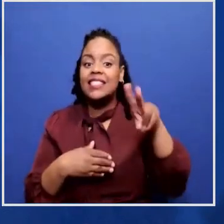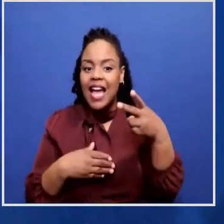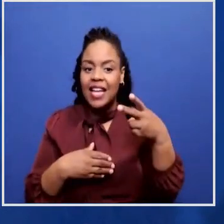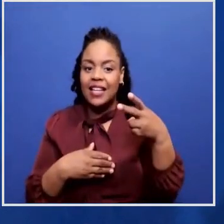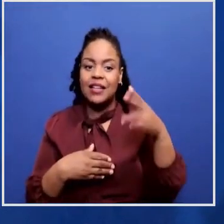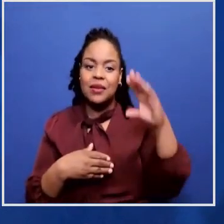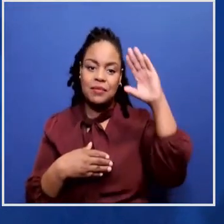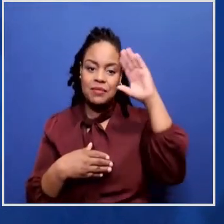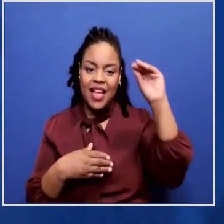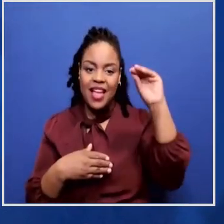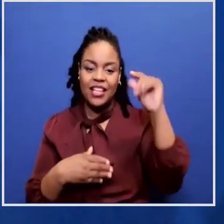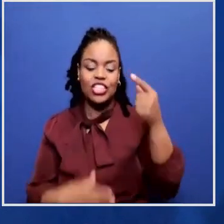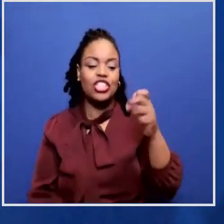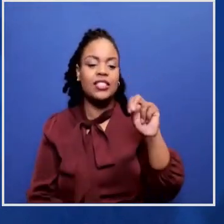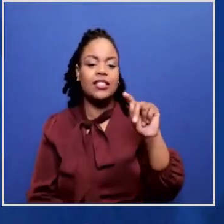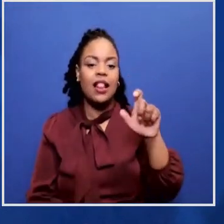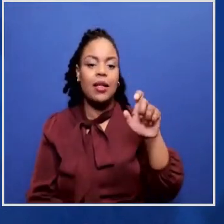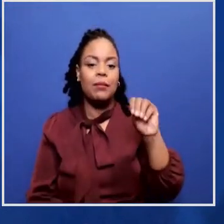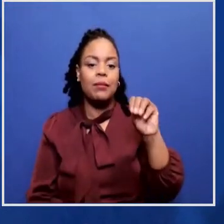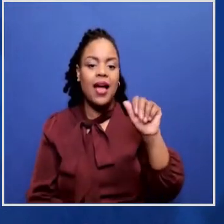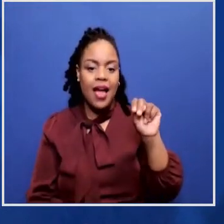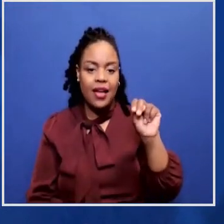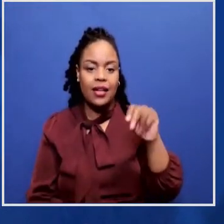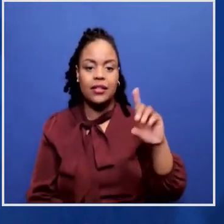PLEASE WELCOME THE FIRST EVER,